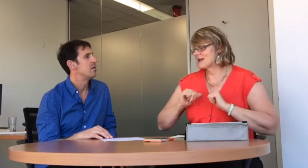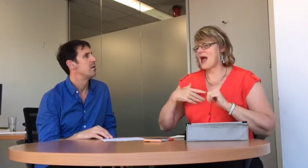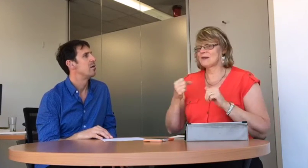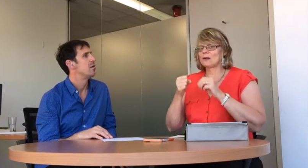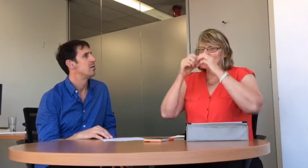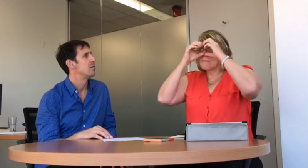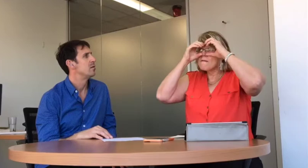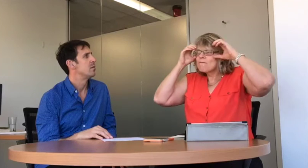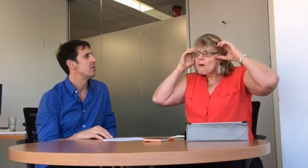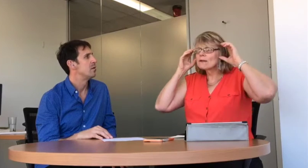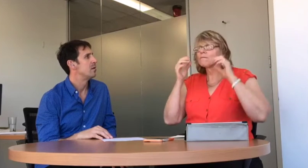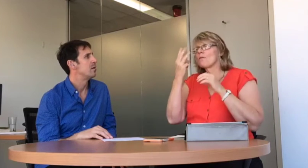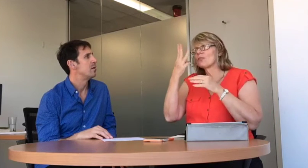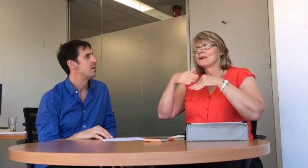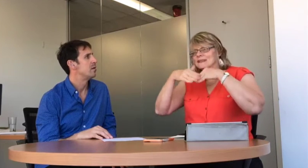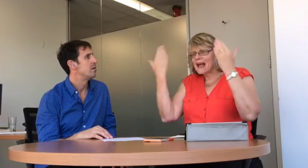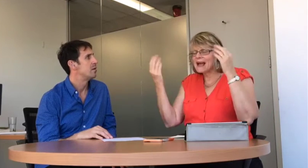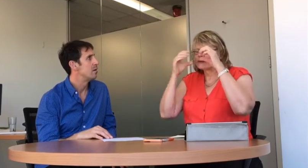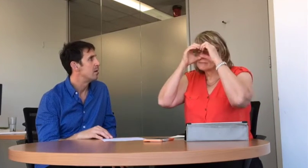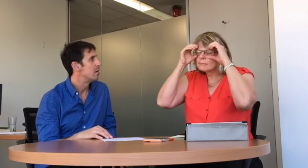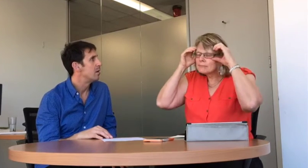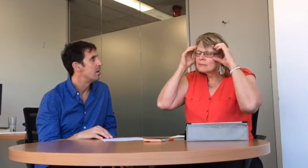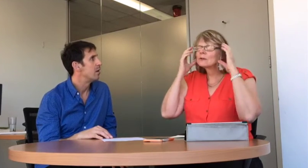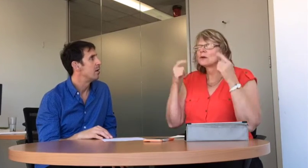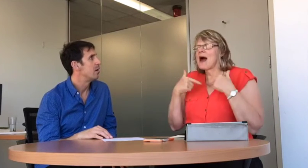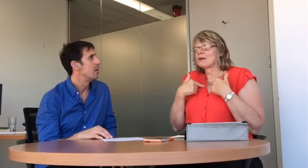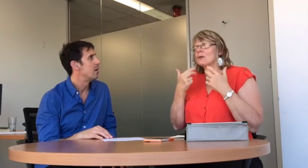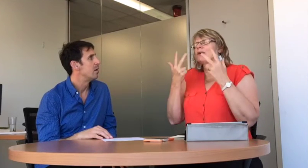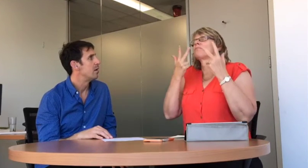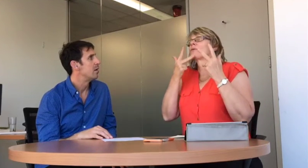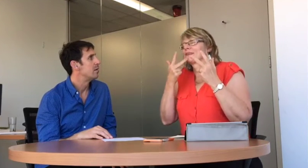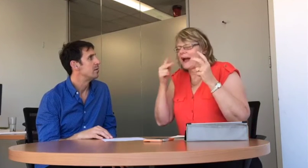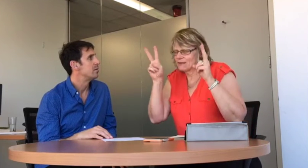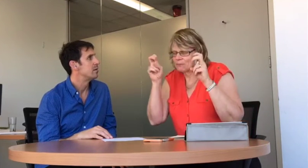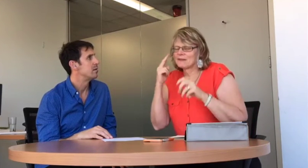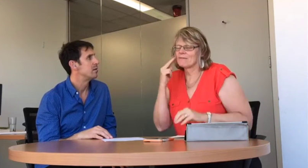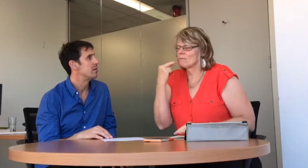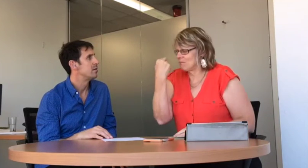So I attended a five-day training course there and wore a blindfold for three days.